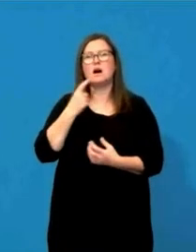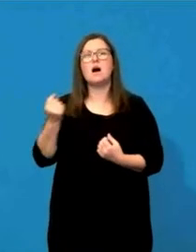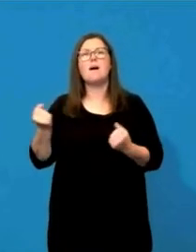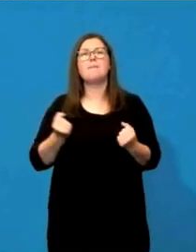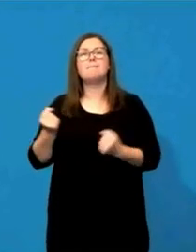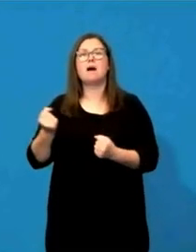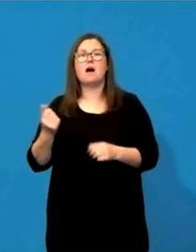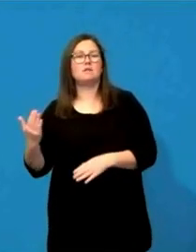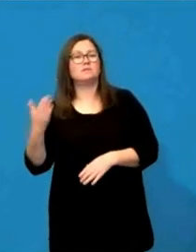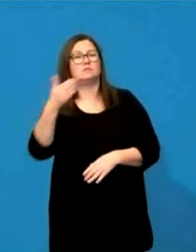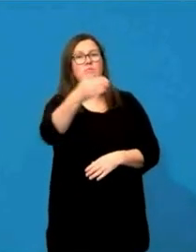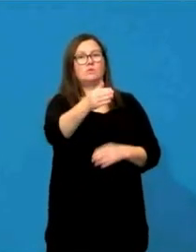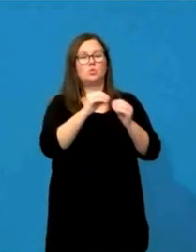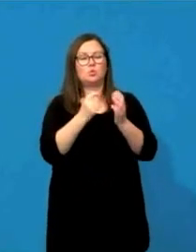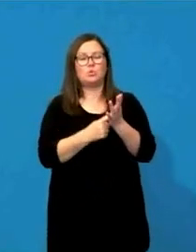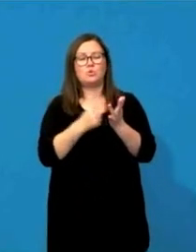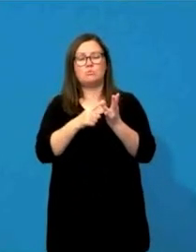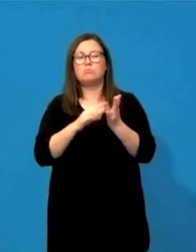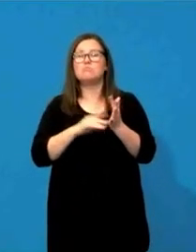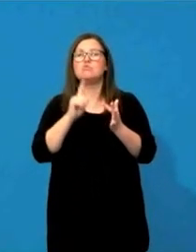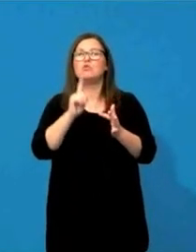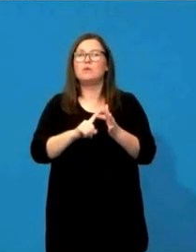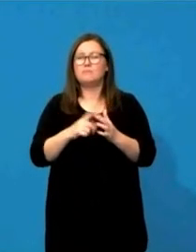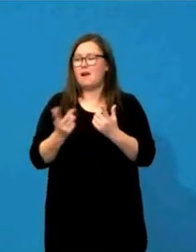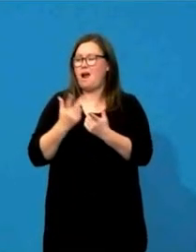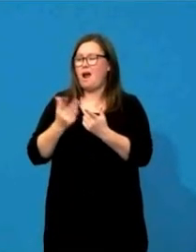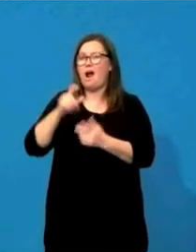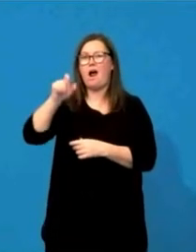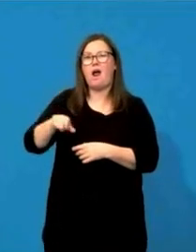people for respite." So, when that happens, the whole town comes to a standstill.